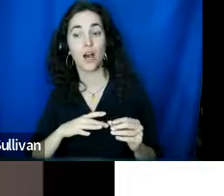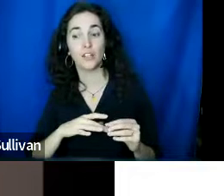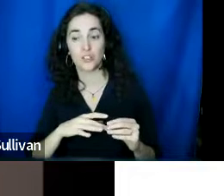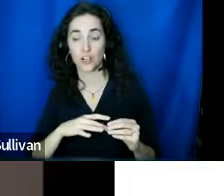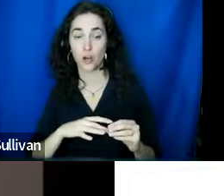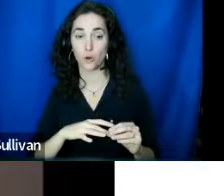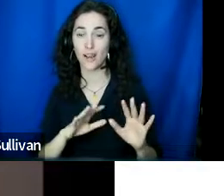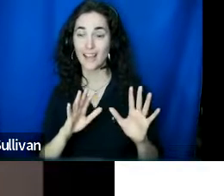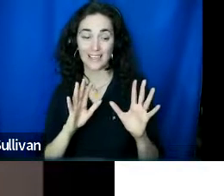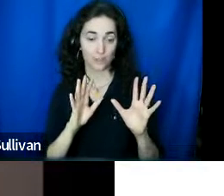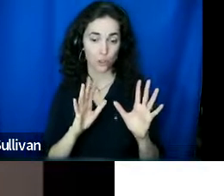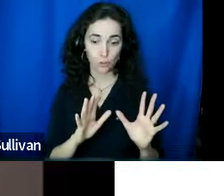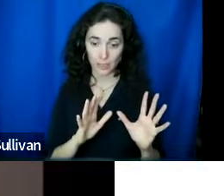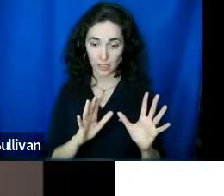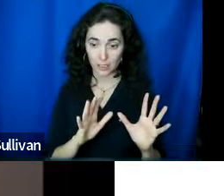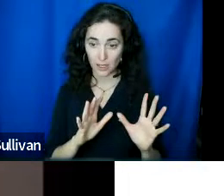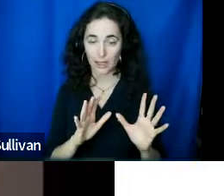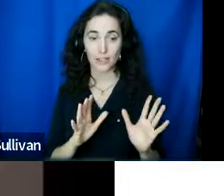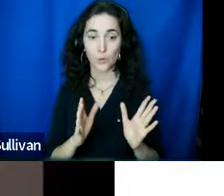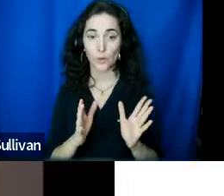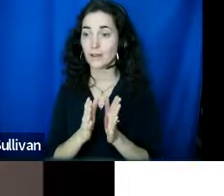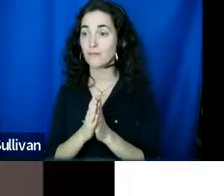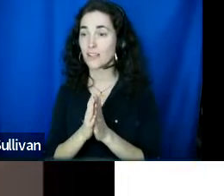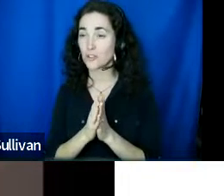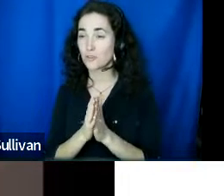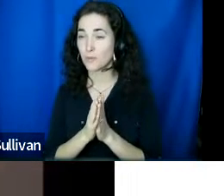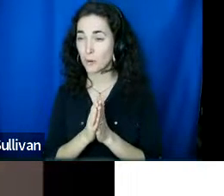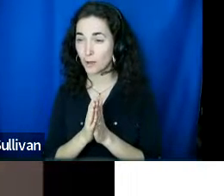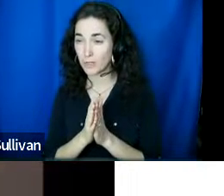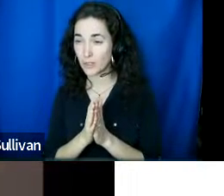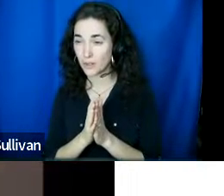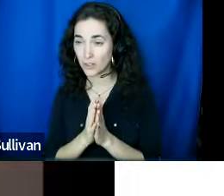College in Chicago. It is 2 minutes.. Tell you what, if we can just do